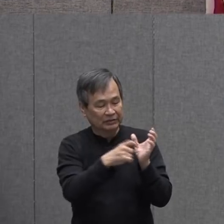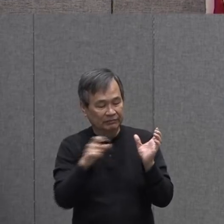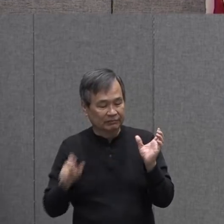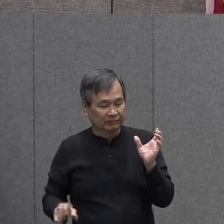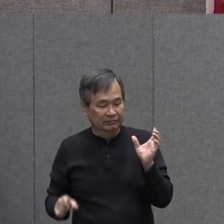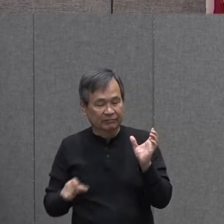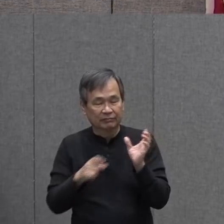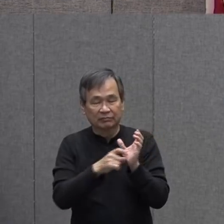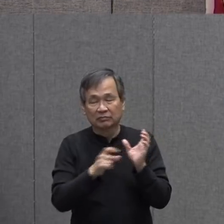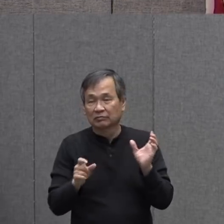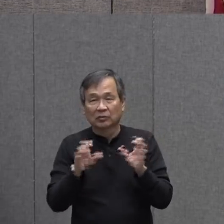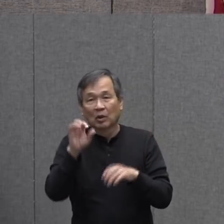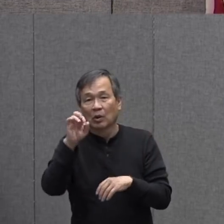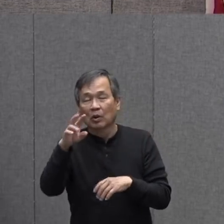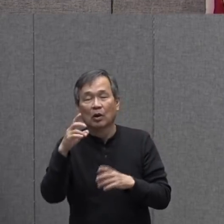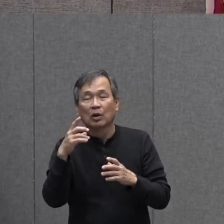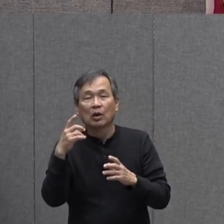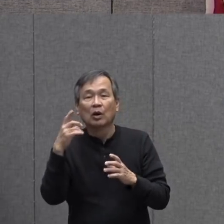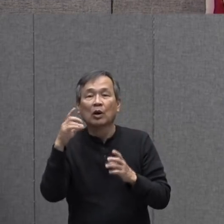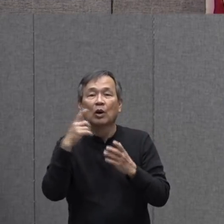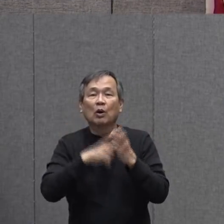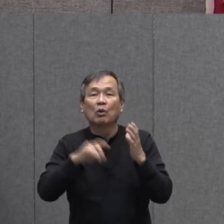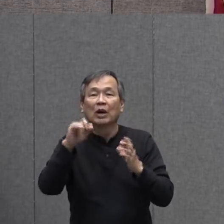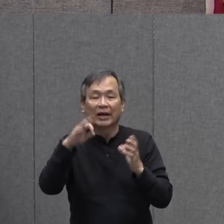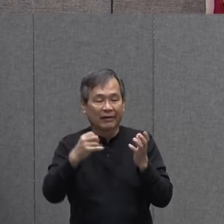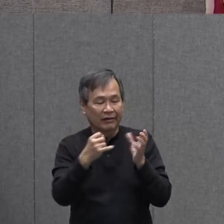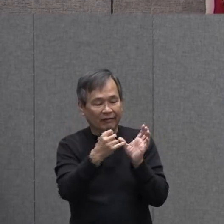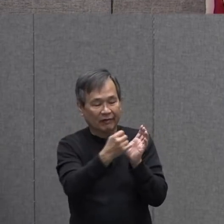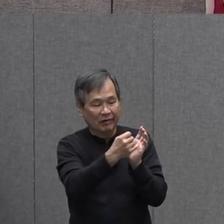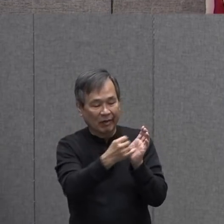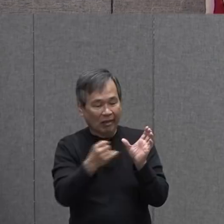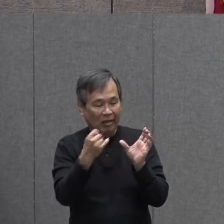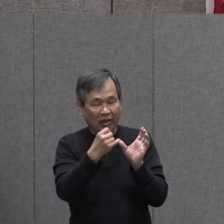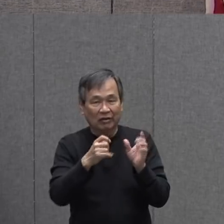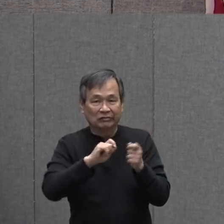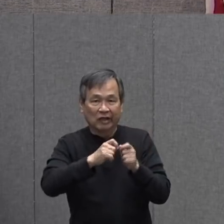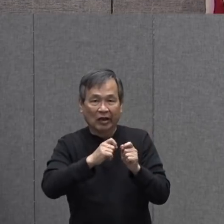Or what if we rearrange the wires, if we could? How would this work?